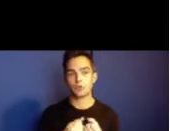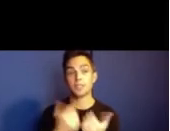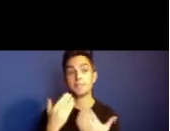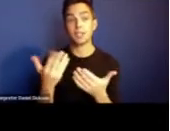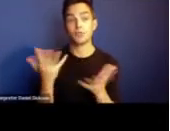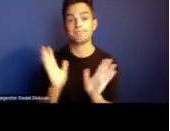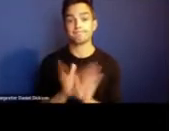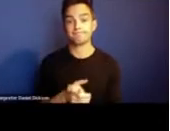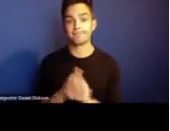Next slide.